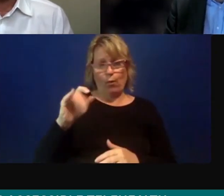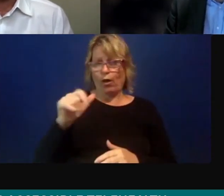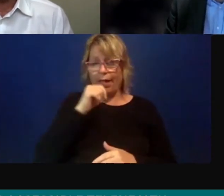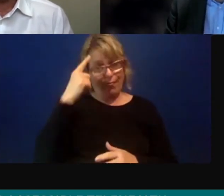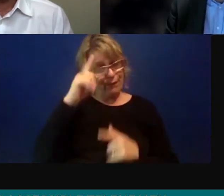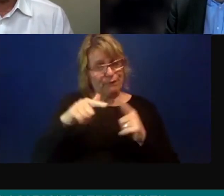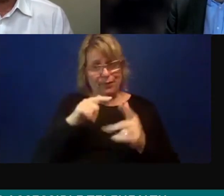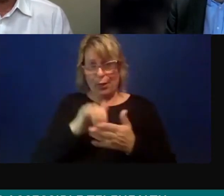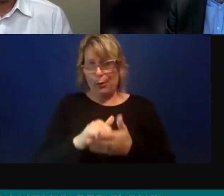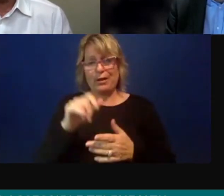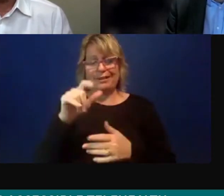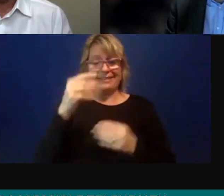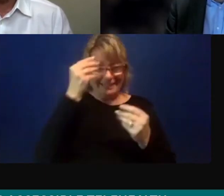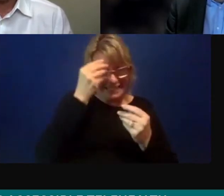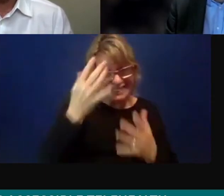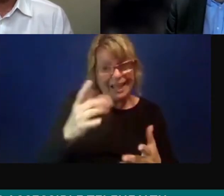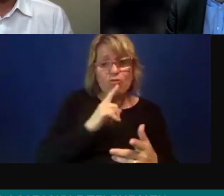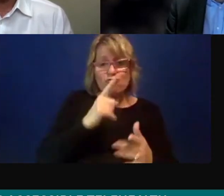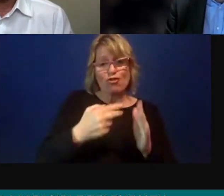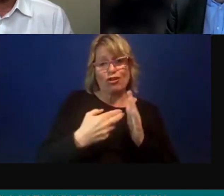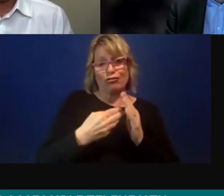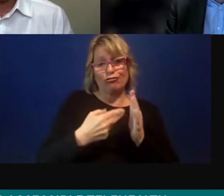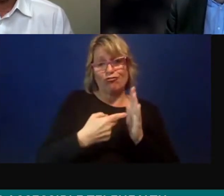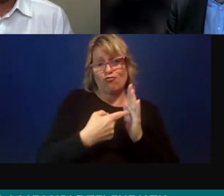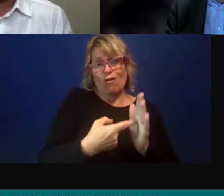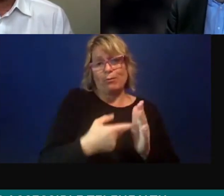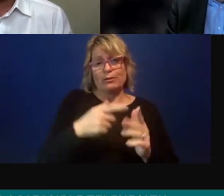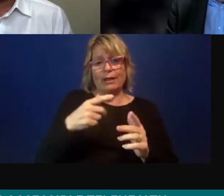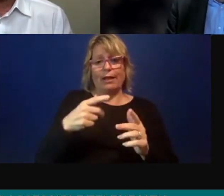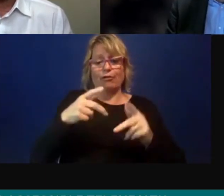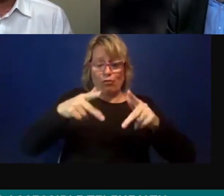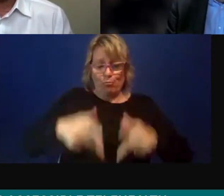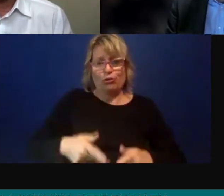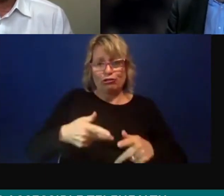as the data that really represents the patient's interaction. And that is much